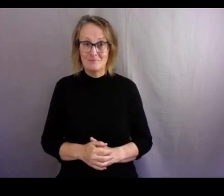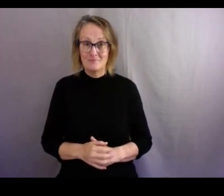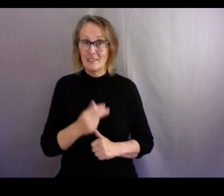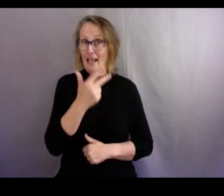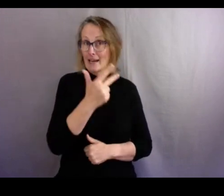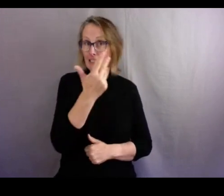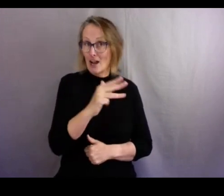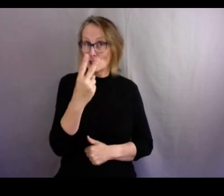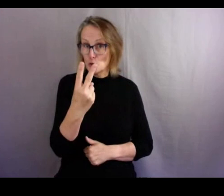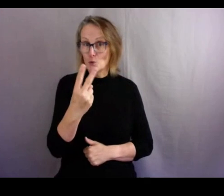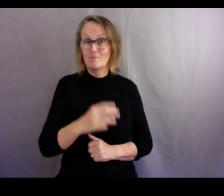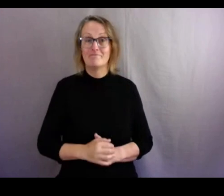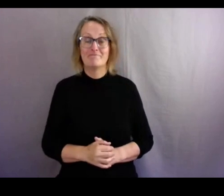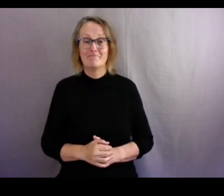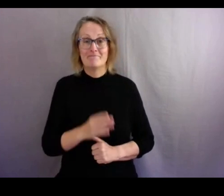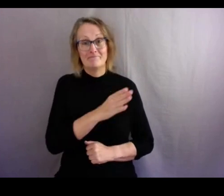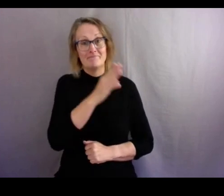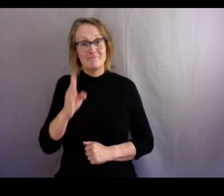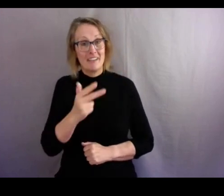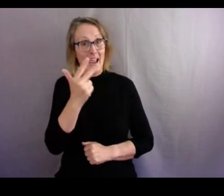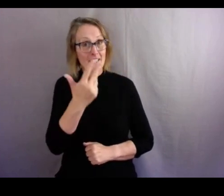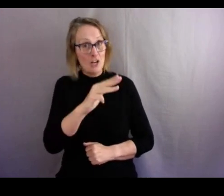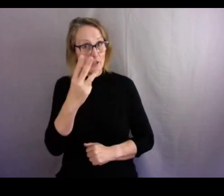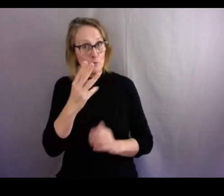"Notebook for Aline" in 1893,